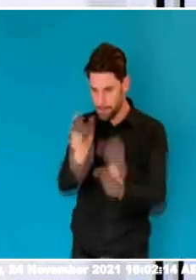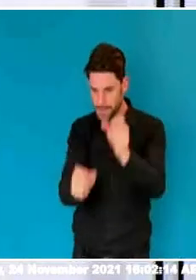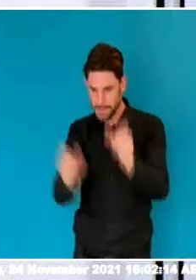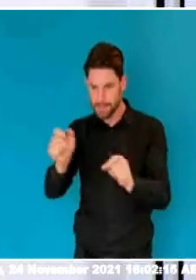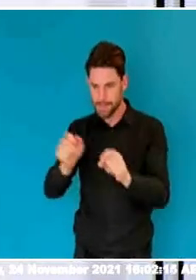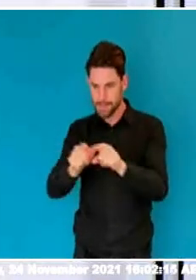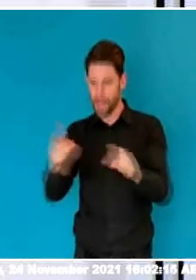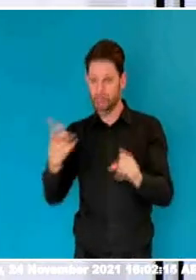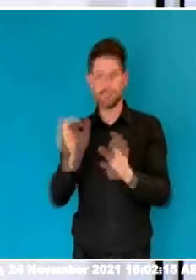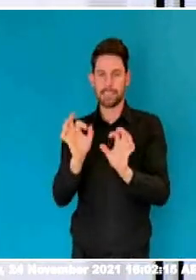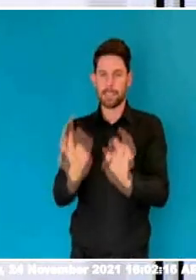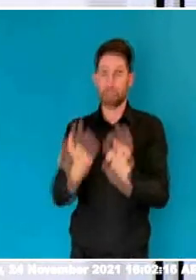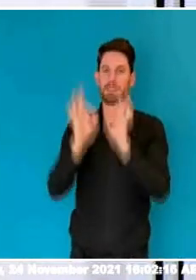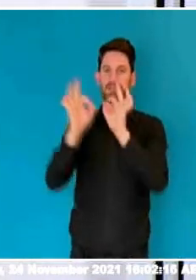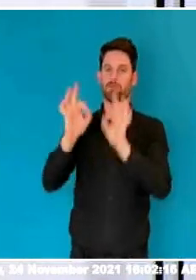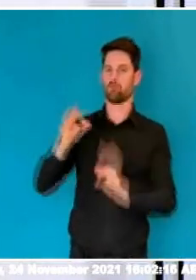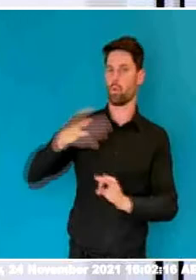You know, that's quite straightforward.